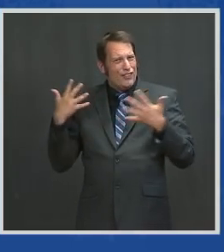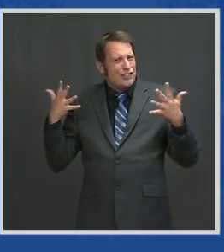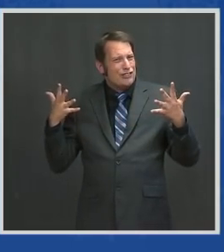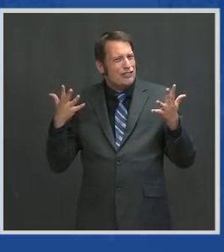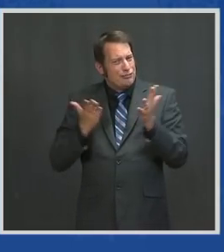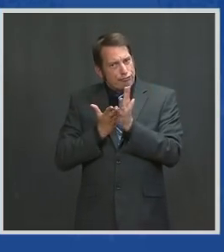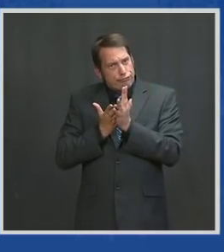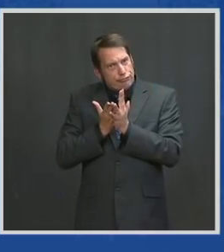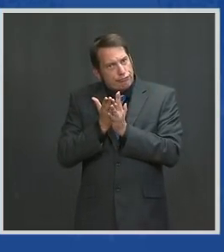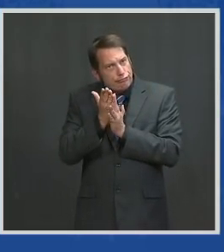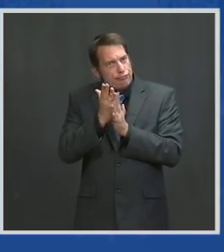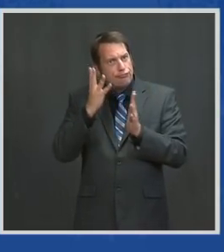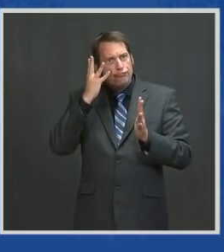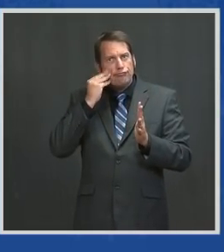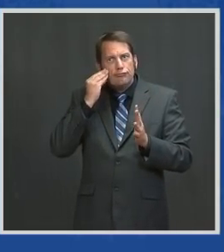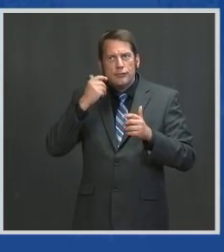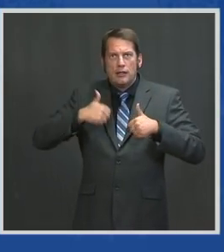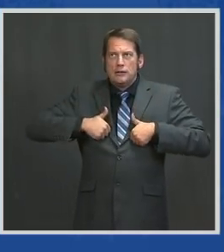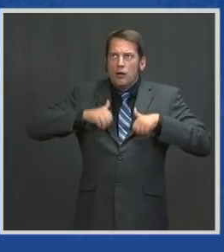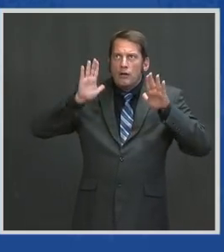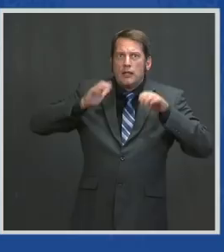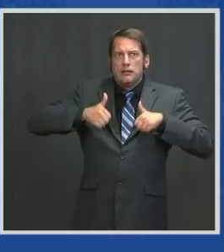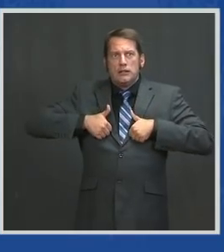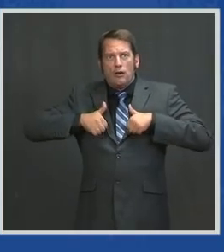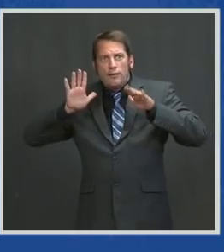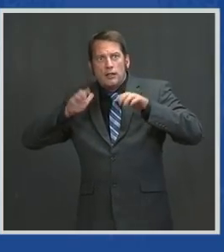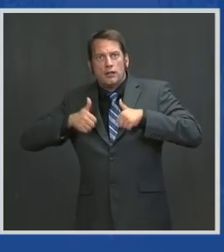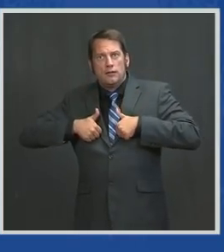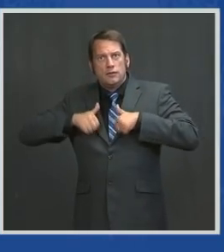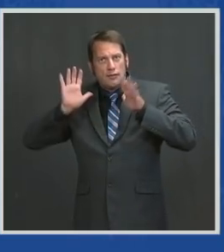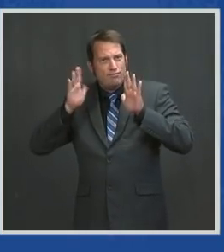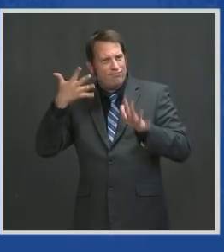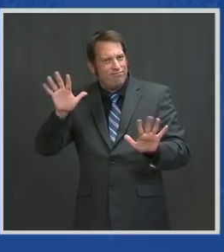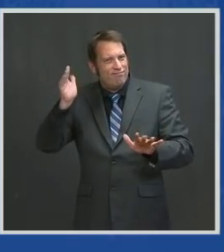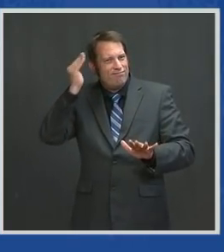are the true unsung heroes," end quote.